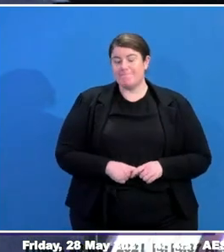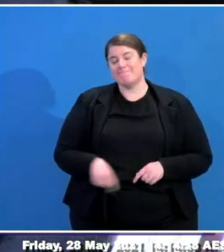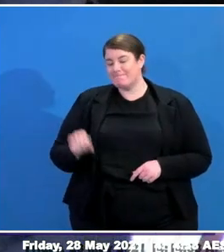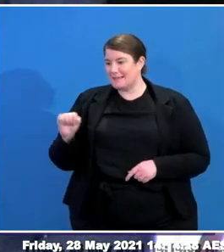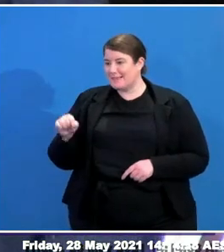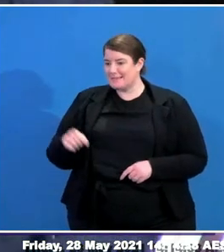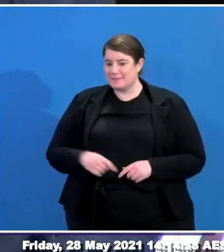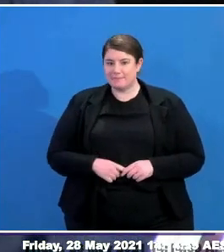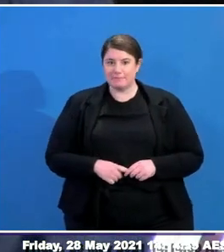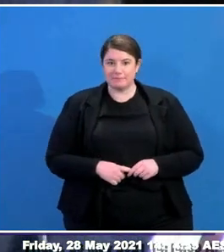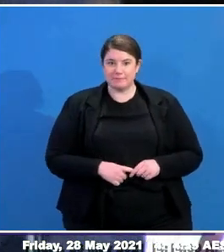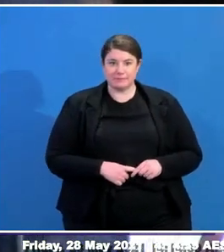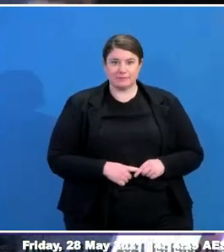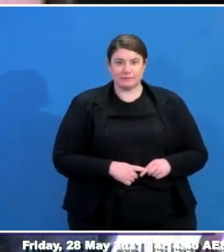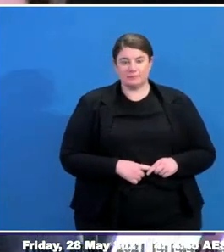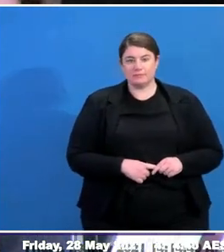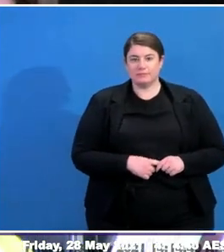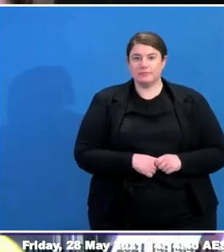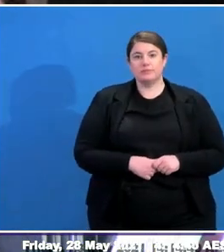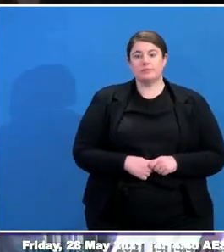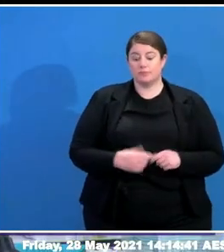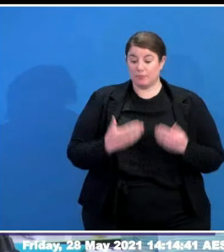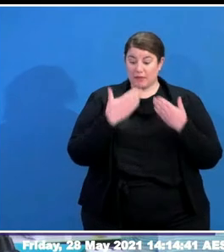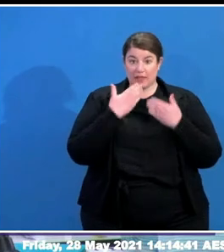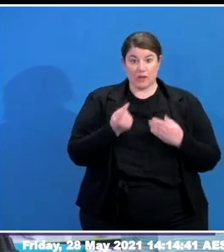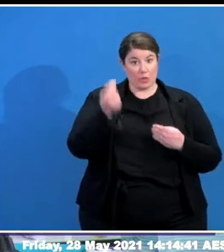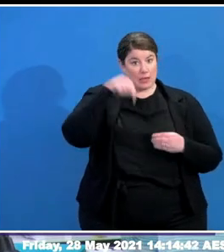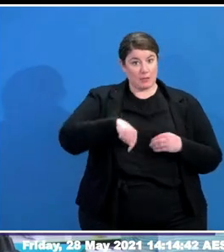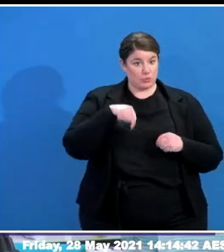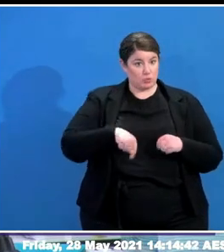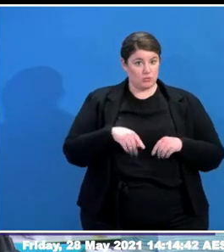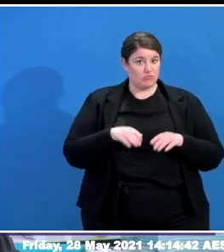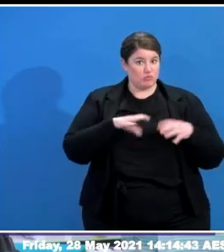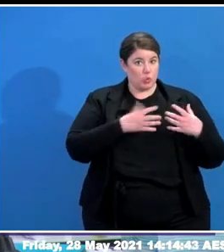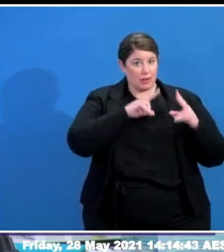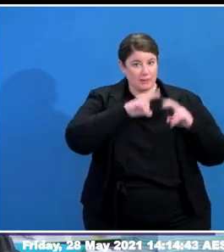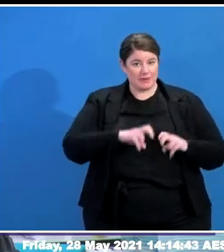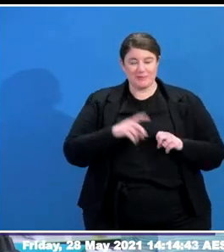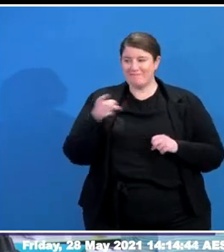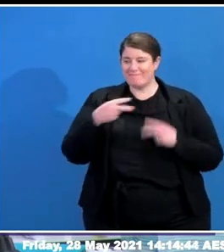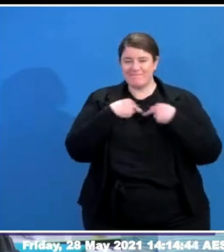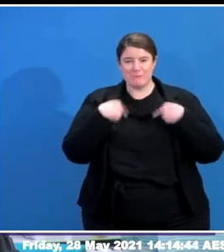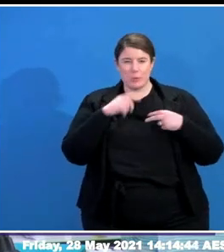Thank you, Commissioner Head, for coming yet again to the Royal Commission. Now Ms Bennett will ask you some questions.